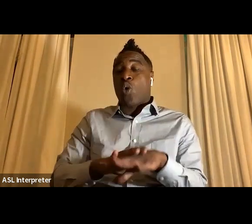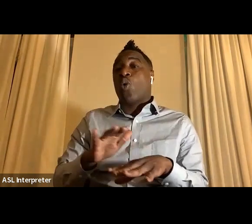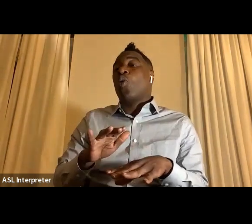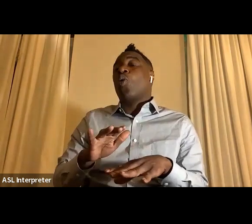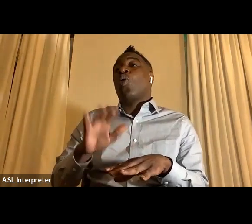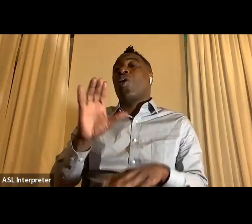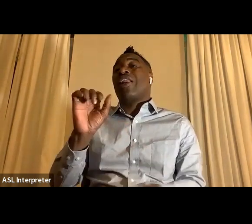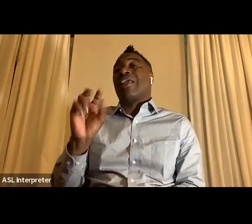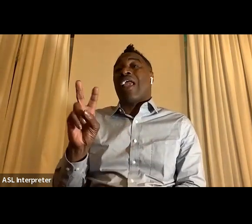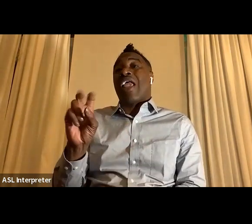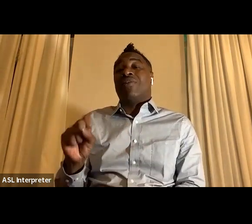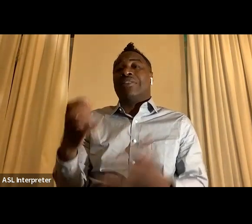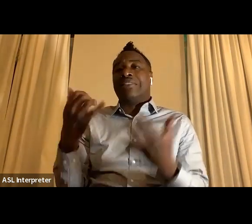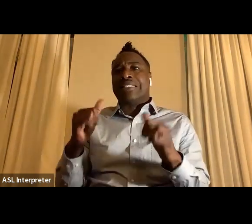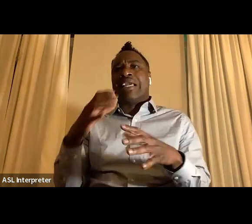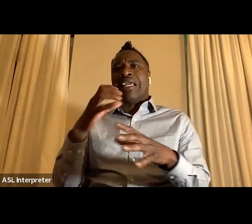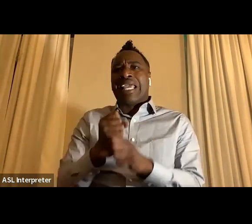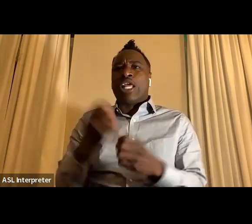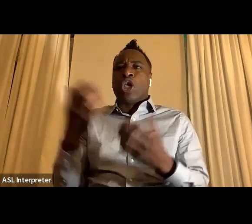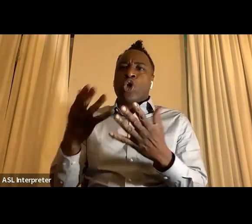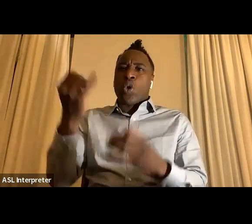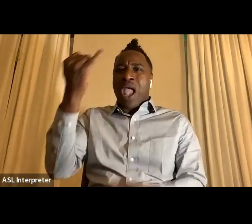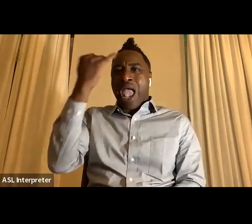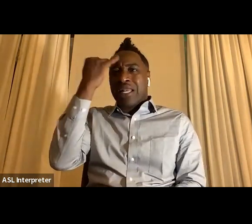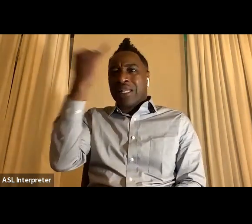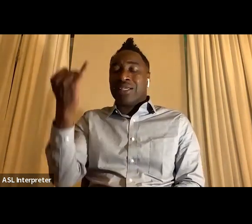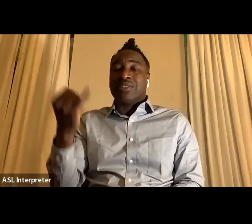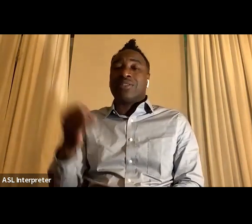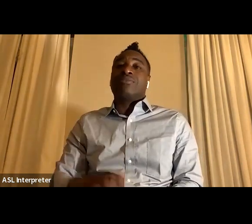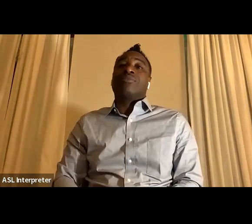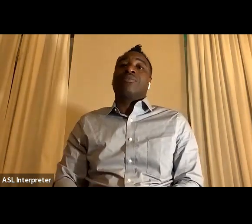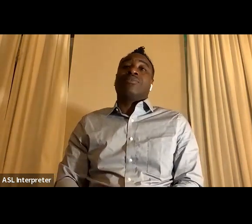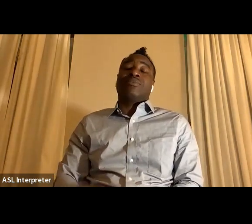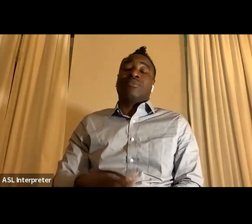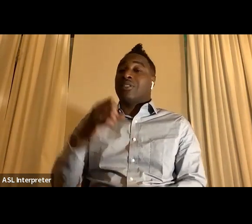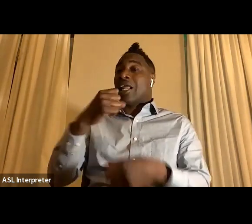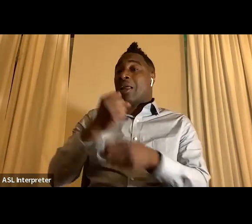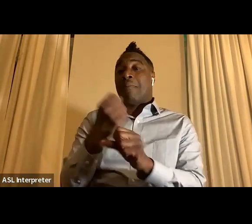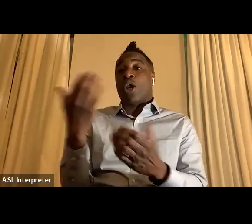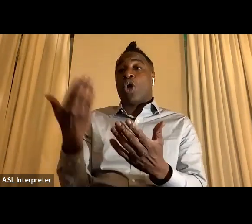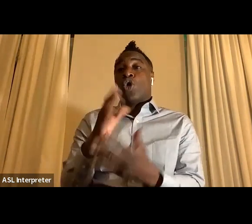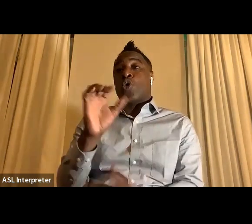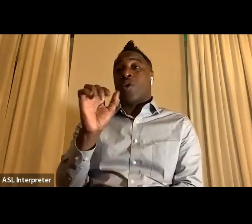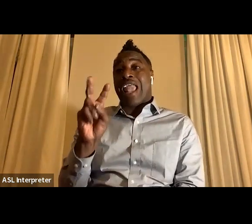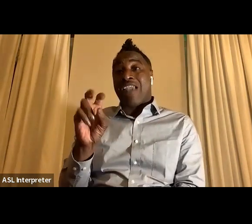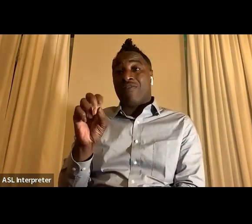and, you know, get like a new canvas and like paint. But I guess I tell